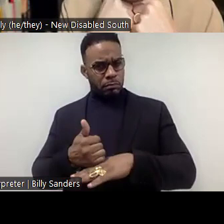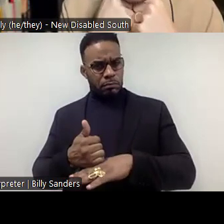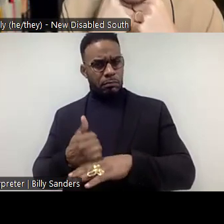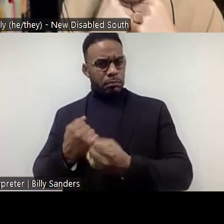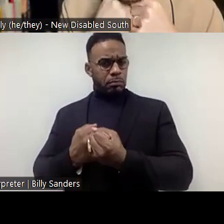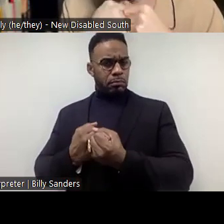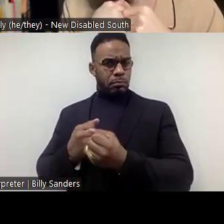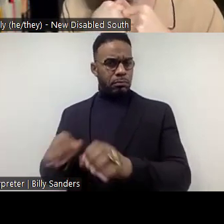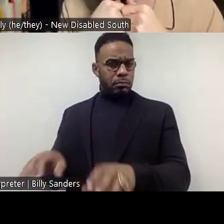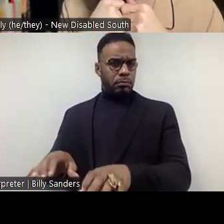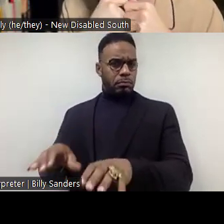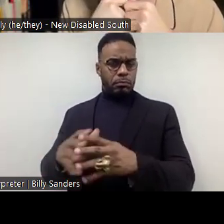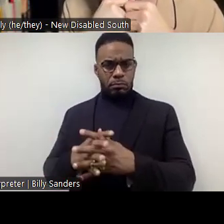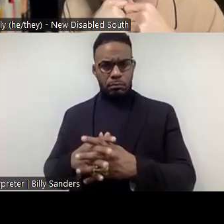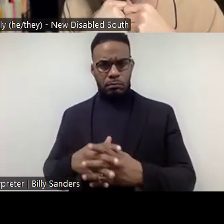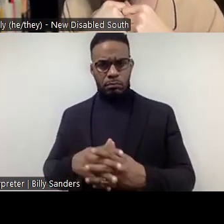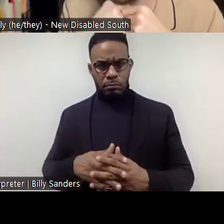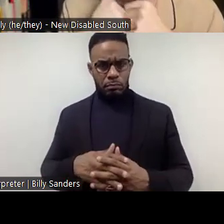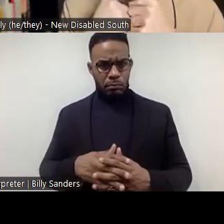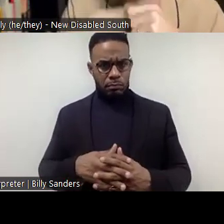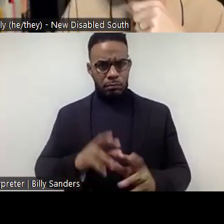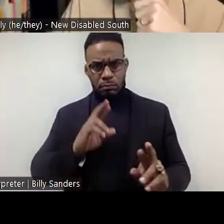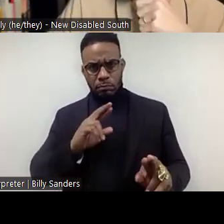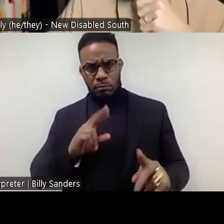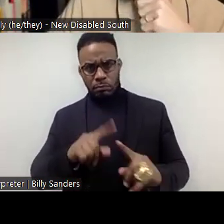and such are doing. Kind of like the base of it and